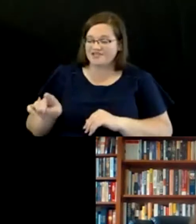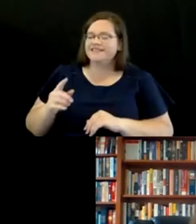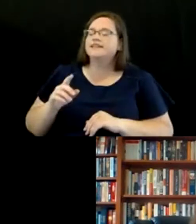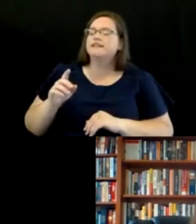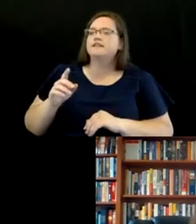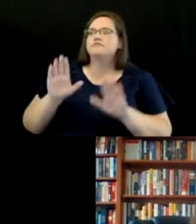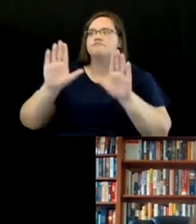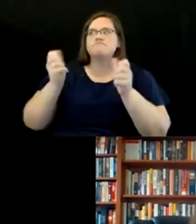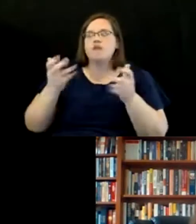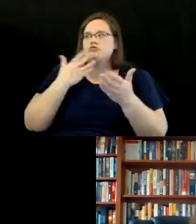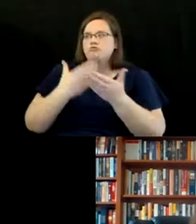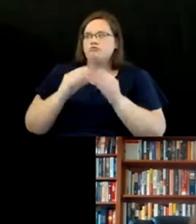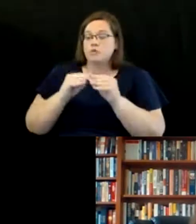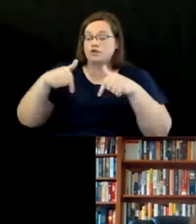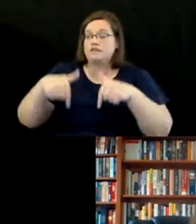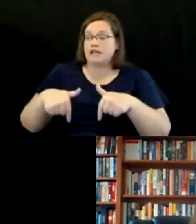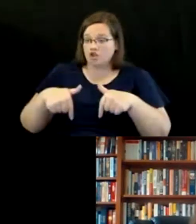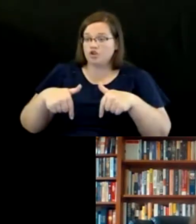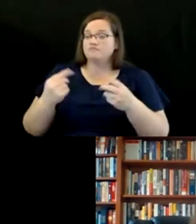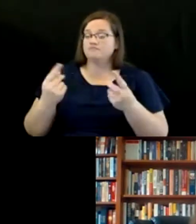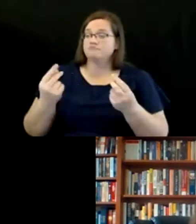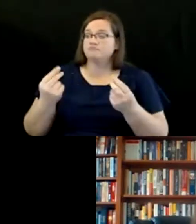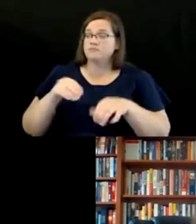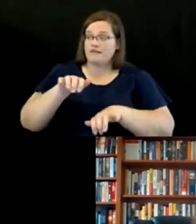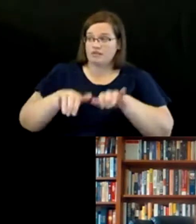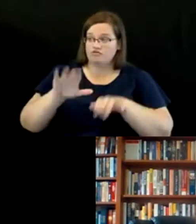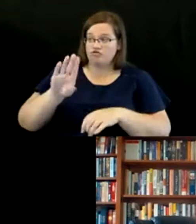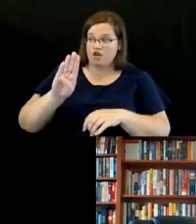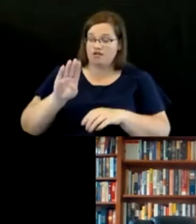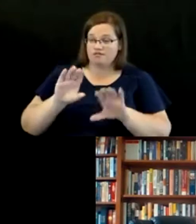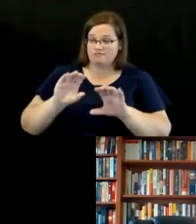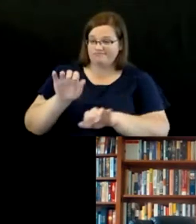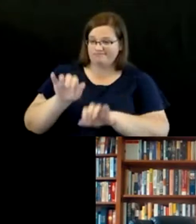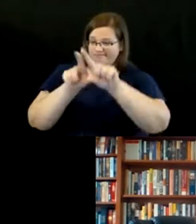organizations here. I'm going to put in the chat box the phone number for the